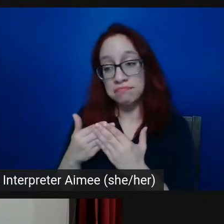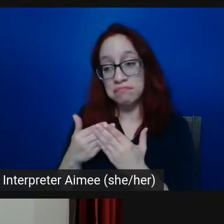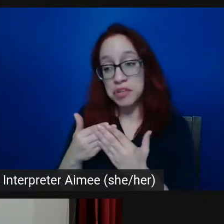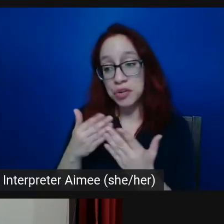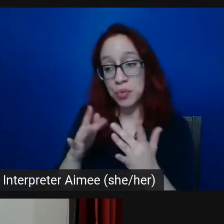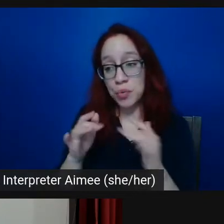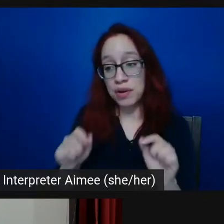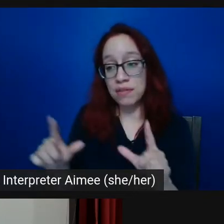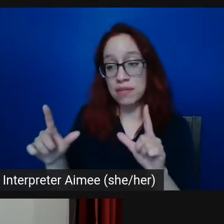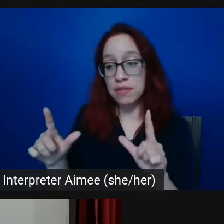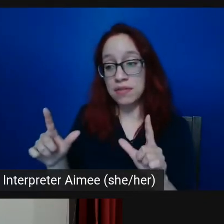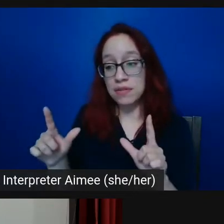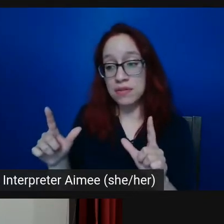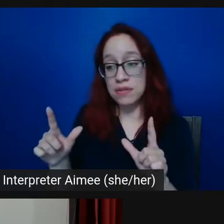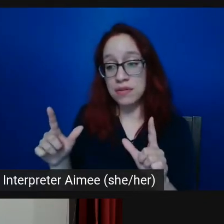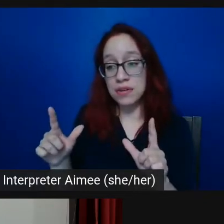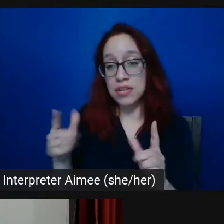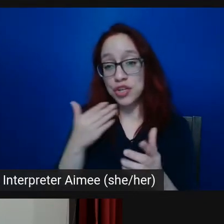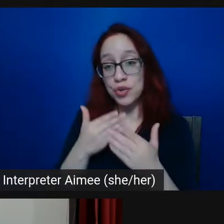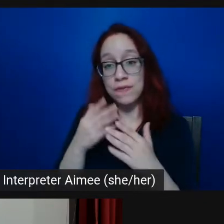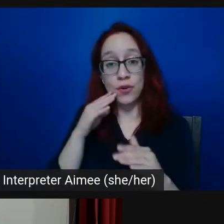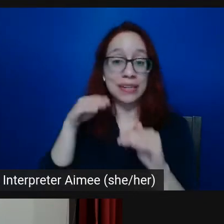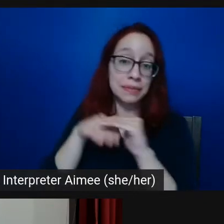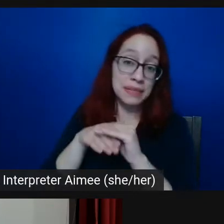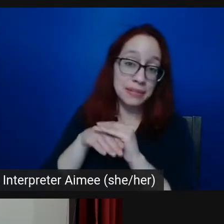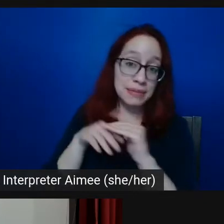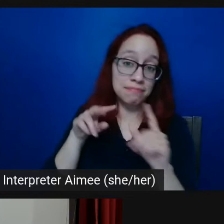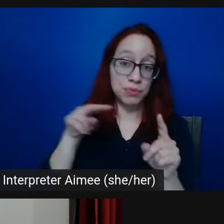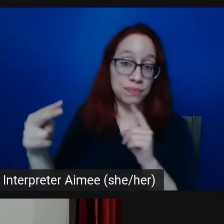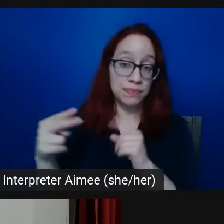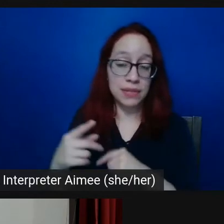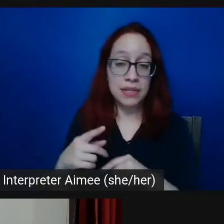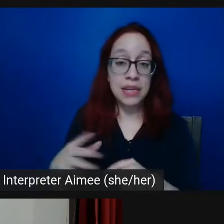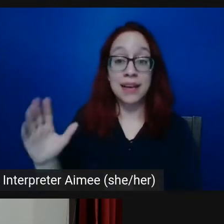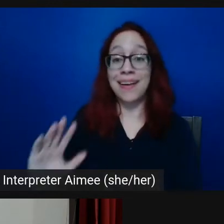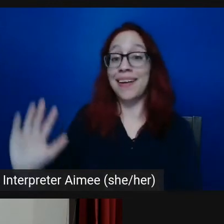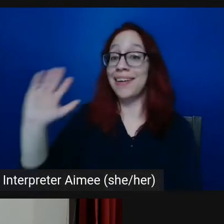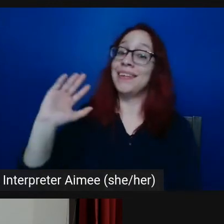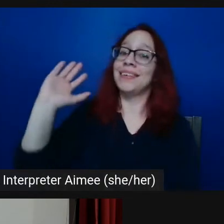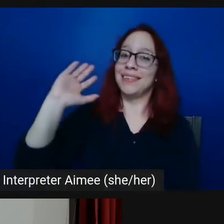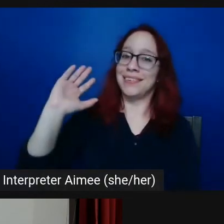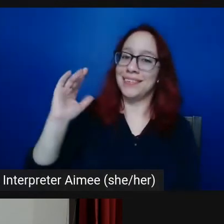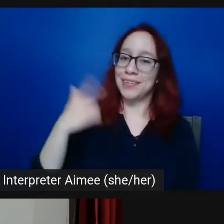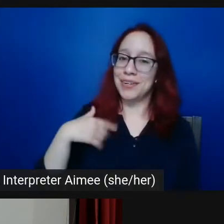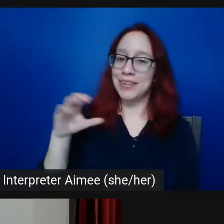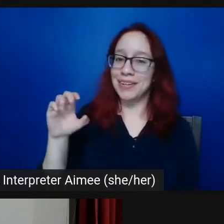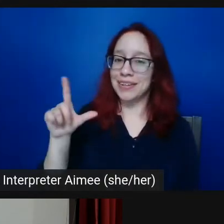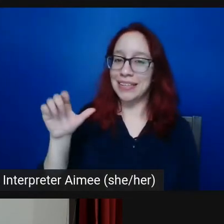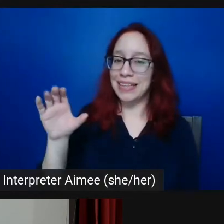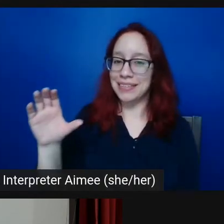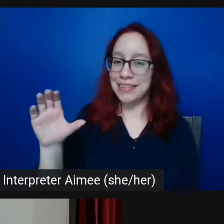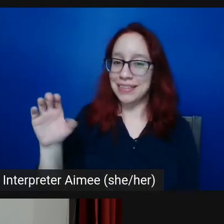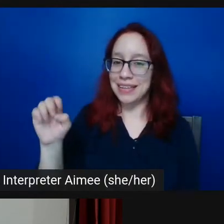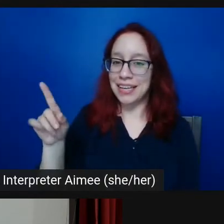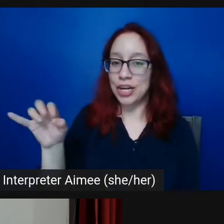that was fairly good from an accessibility perspective. In the olden days, with the classic editor you would need